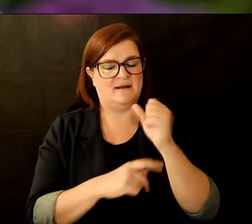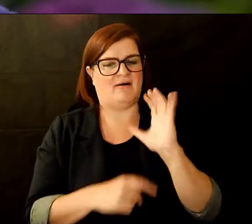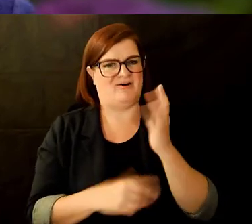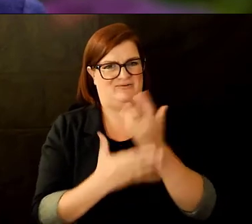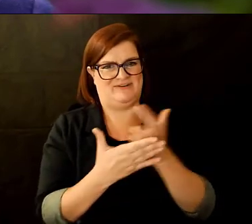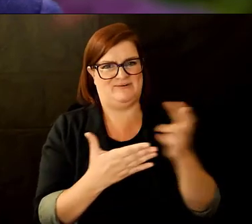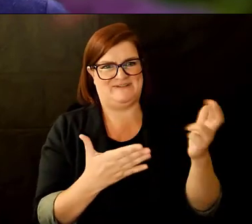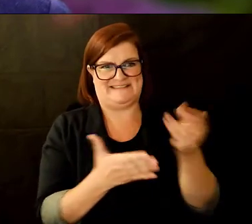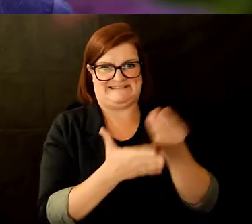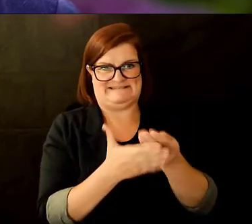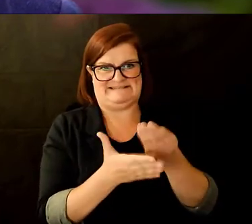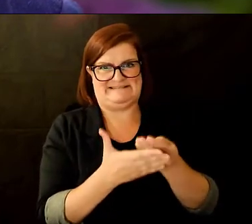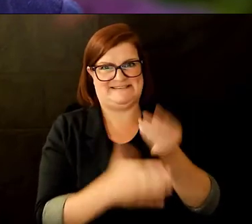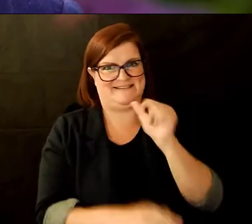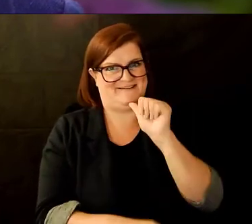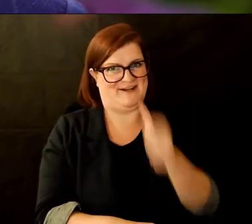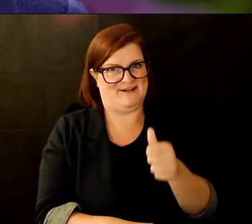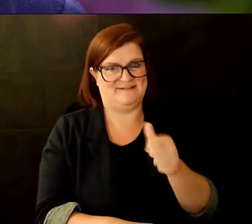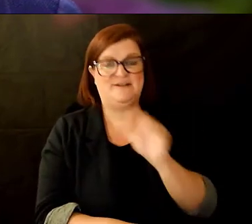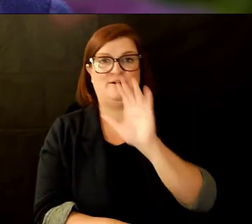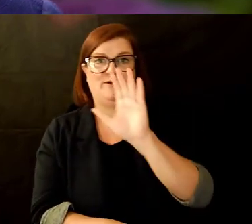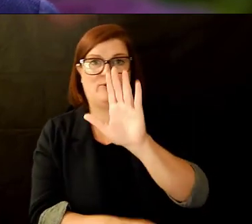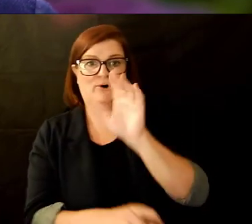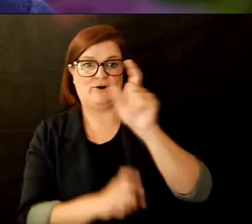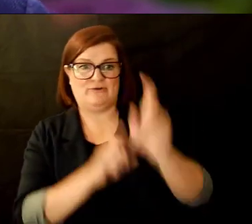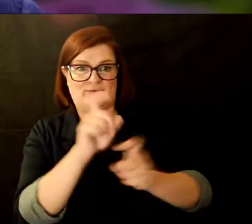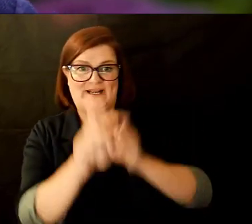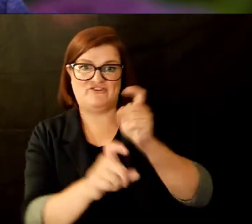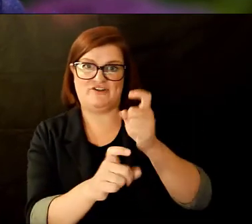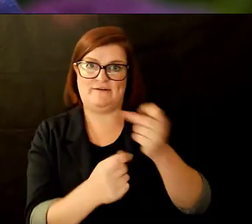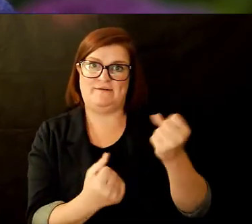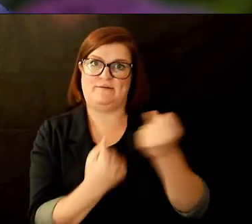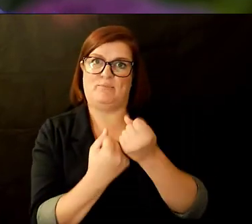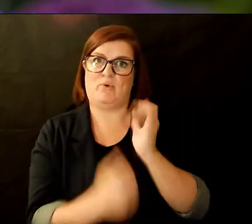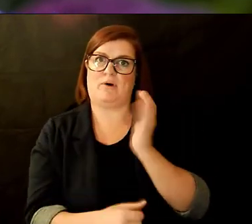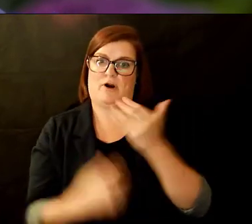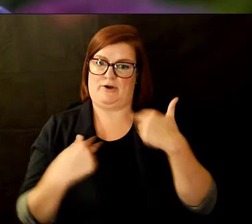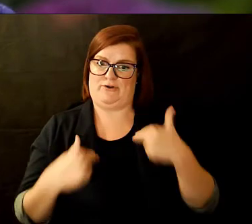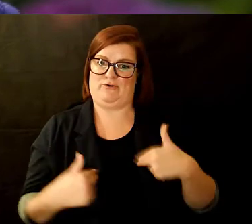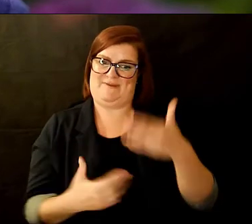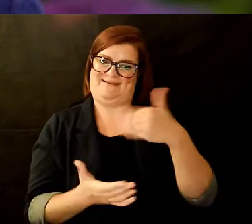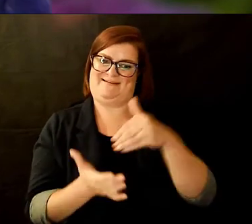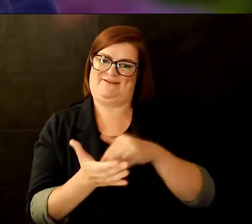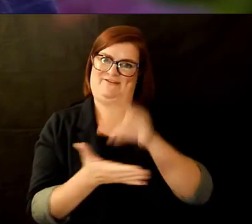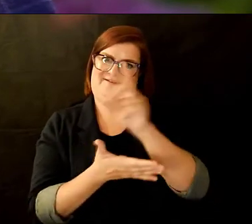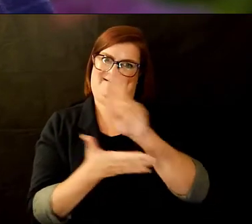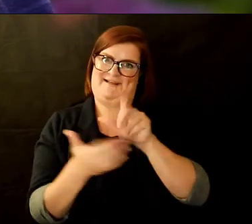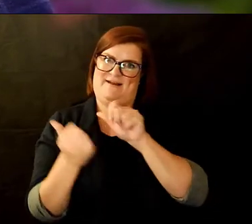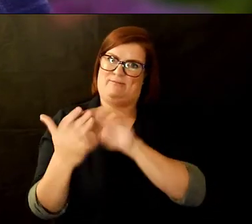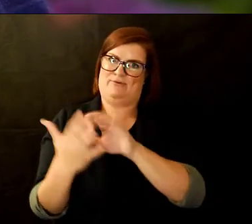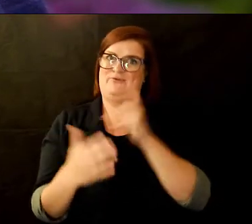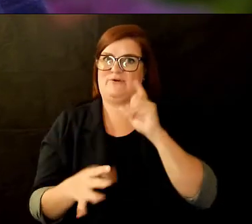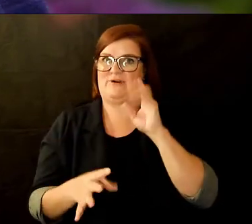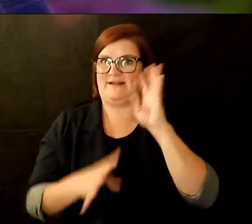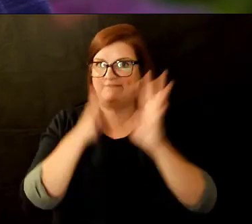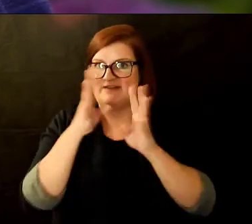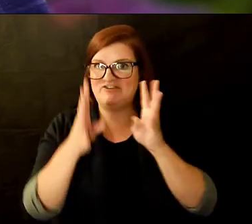Your donations and support fund our human-centered design approach to innovation and creating the next big thing.